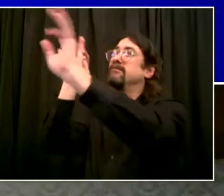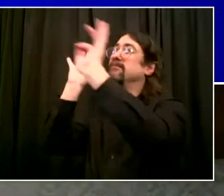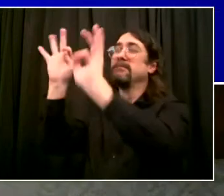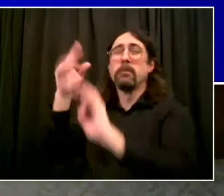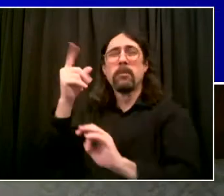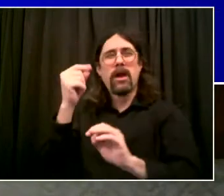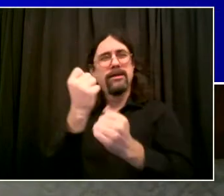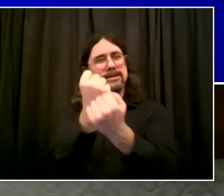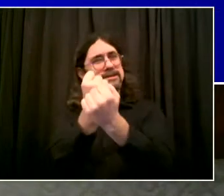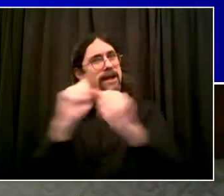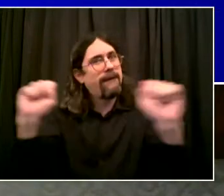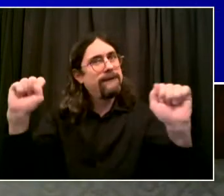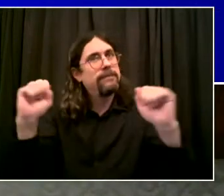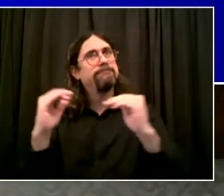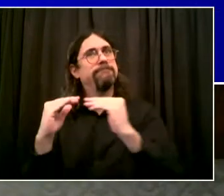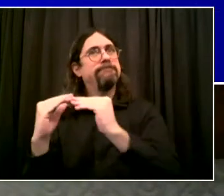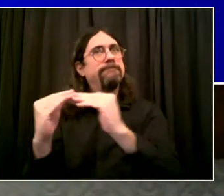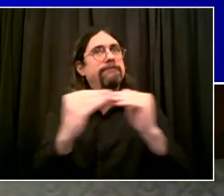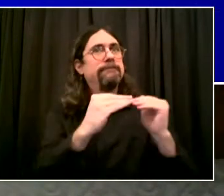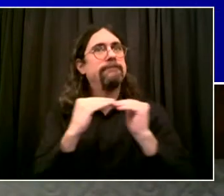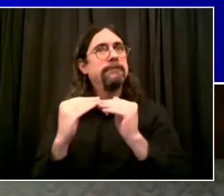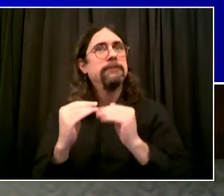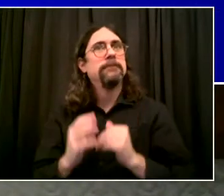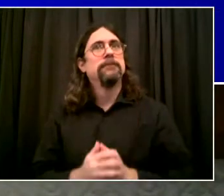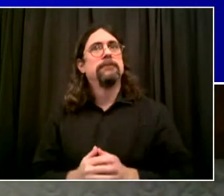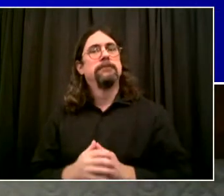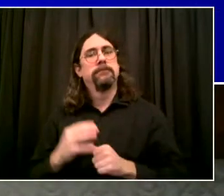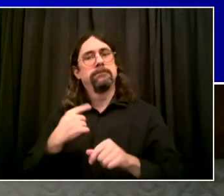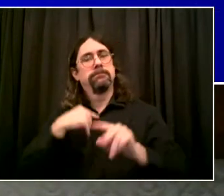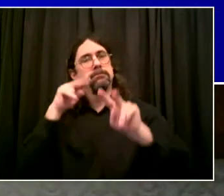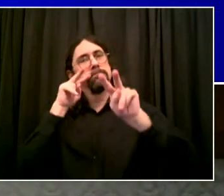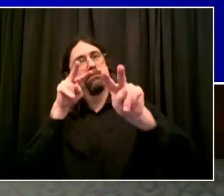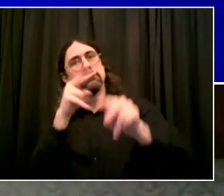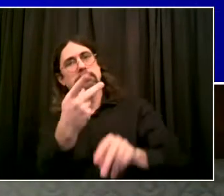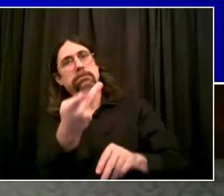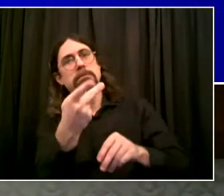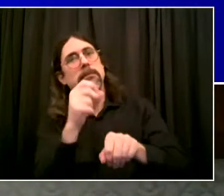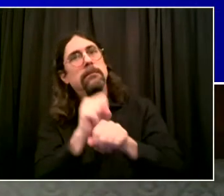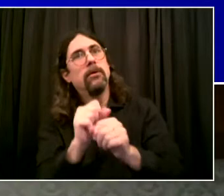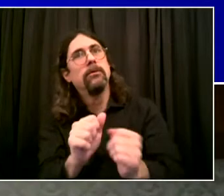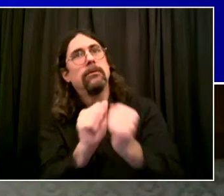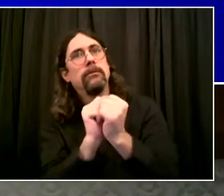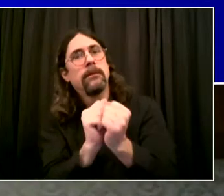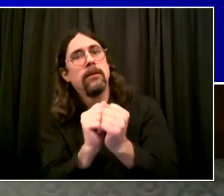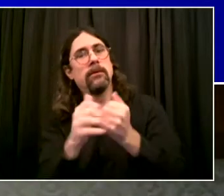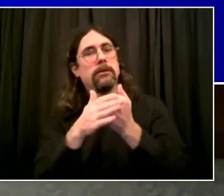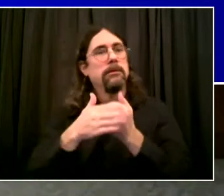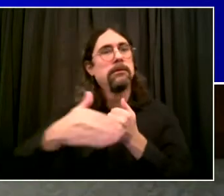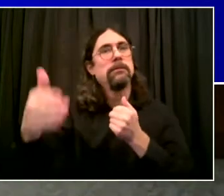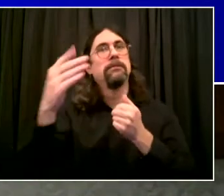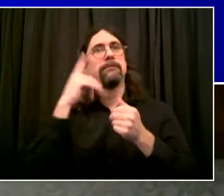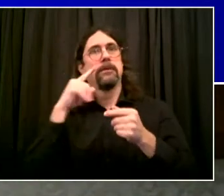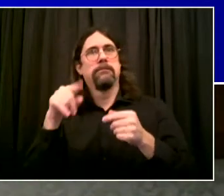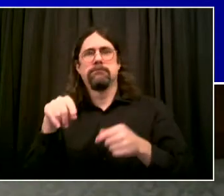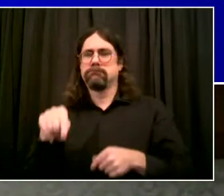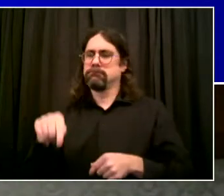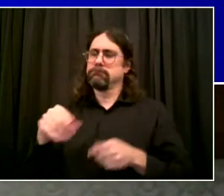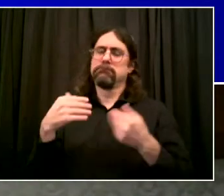OF PUBLIC SAFETY REFORM THAT I LOLOK OFORWARD TO. I CONTINUE TO LOOK FORWARD TO